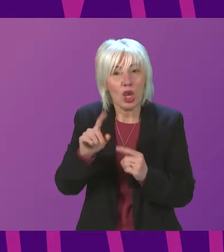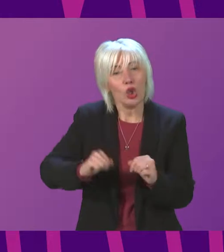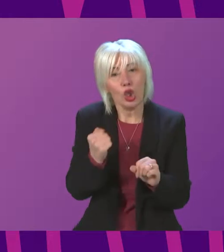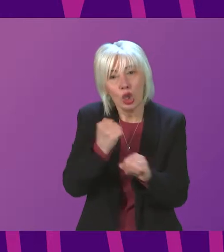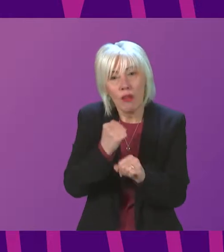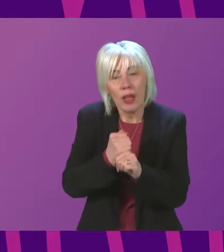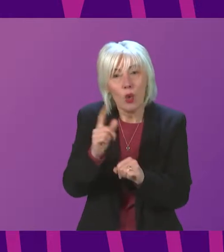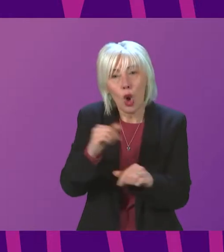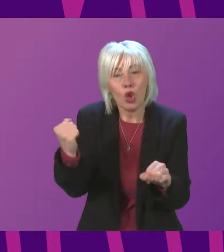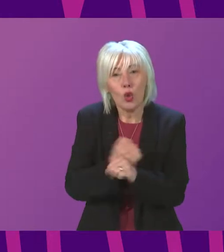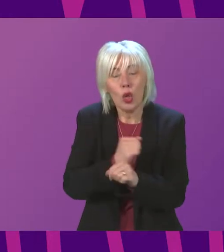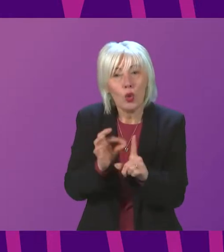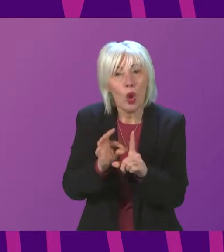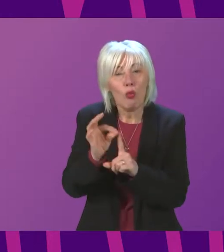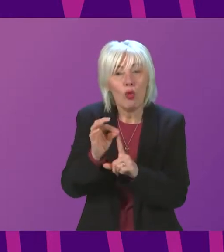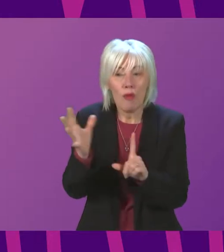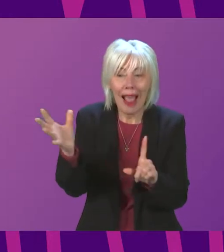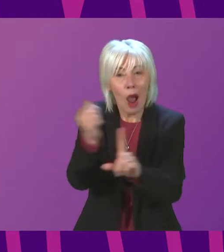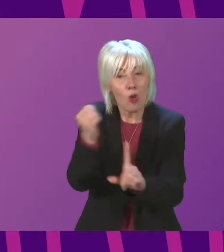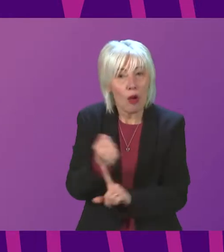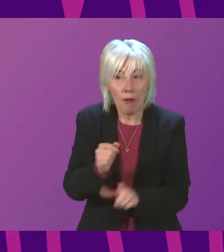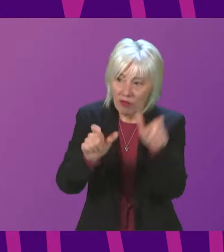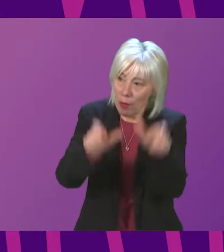is doing to improve outcomes for people with an eating disorder?